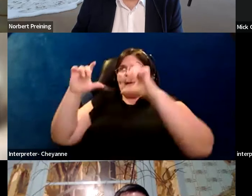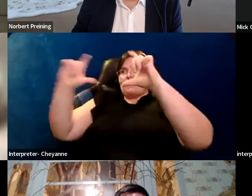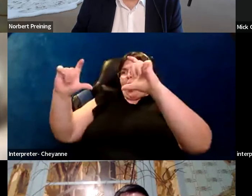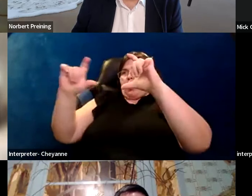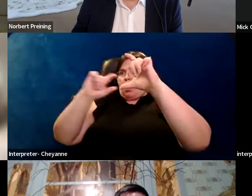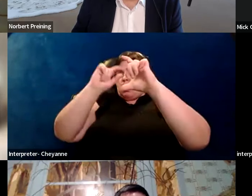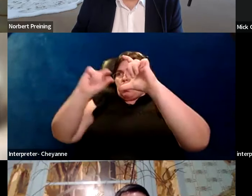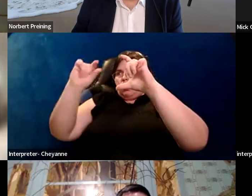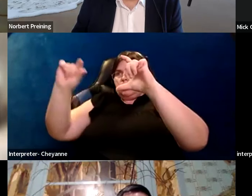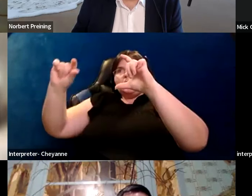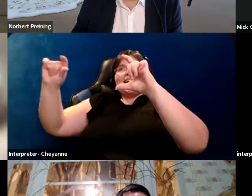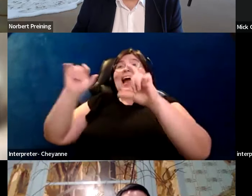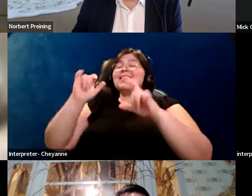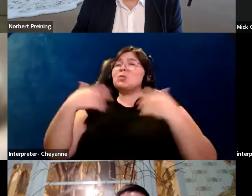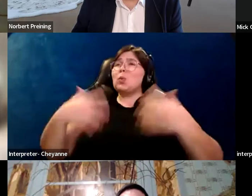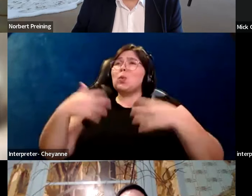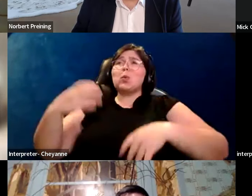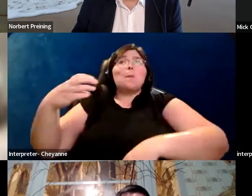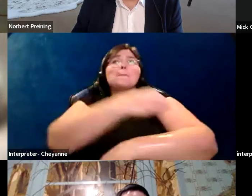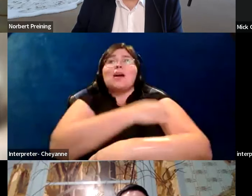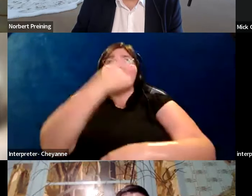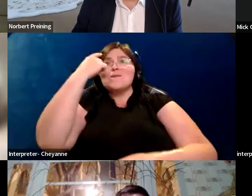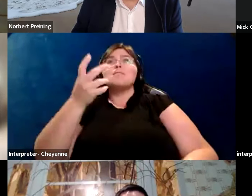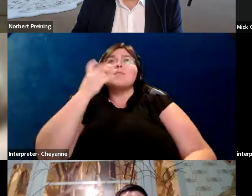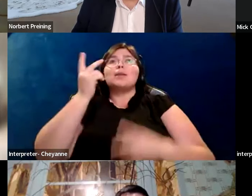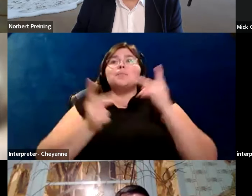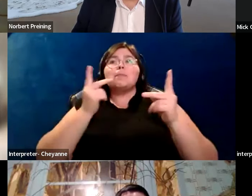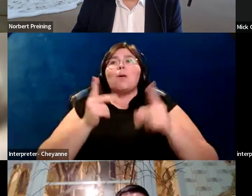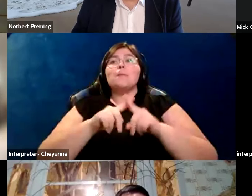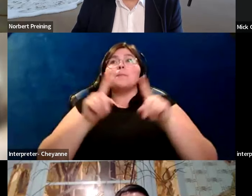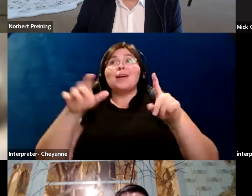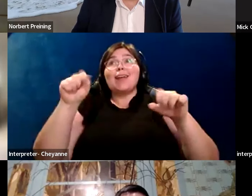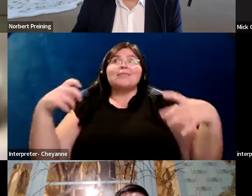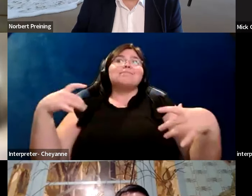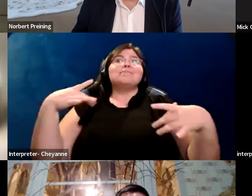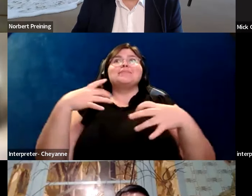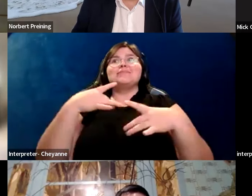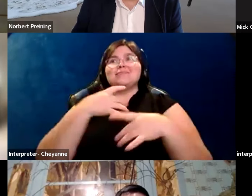And that's extremely powerful for blind people. But, yeah, in summary of this, really, there's